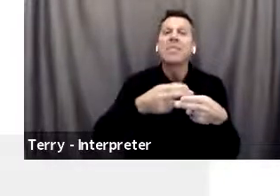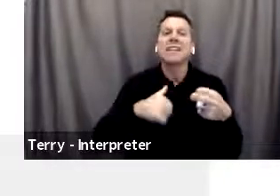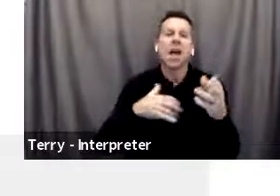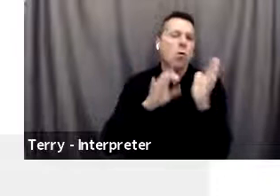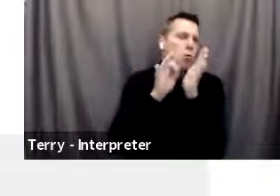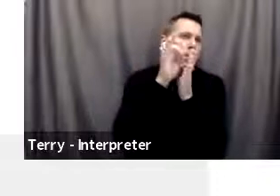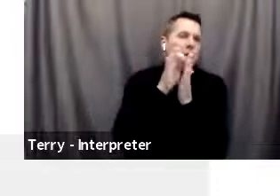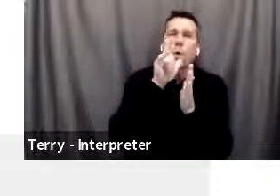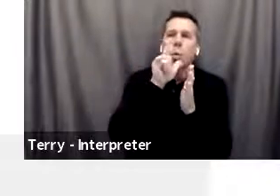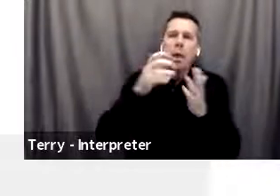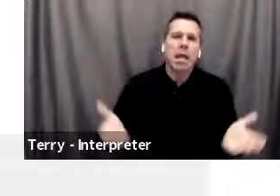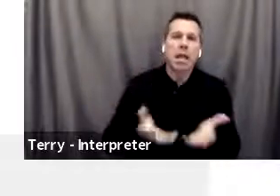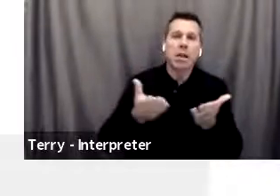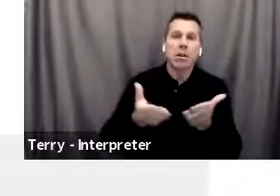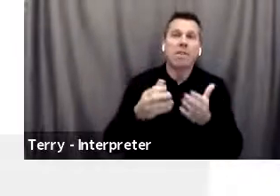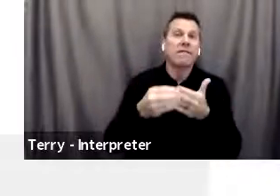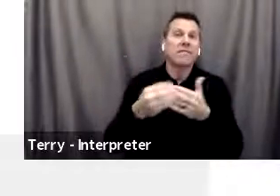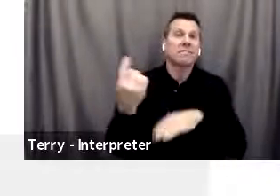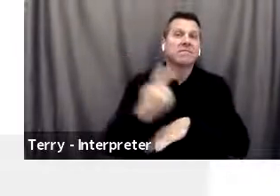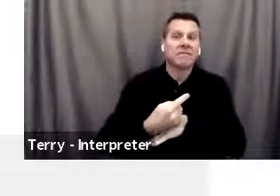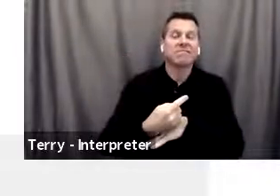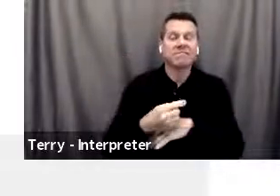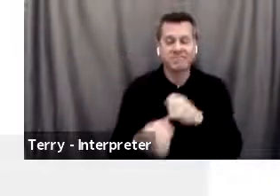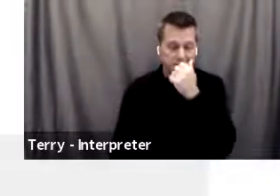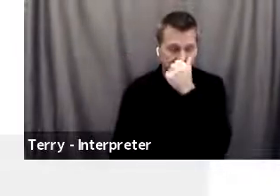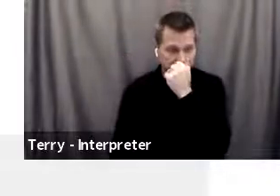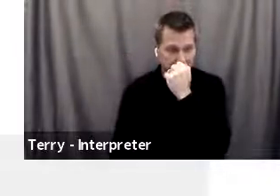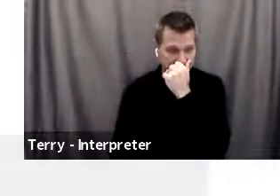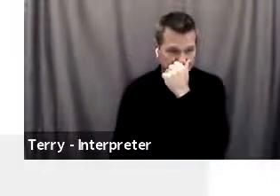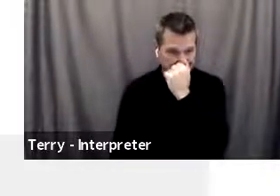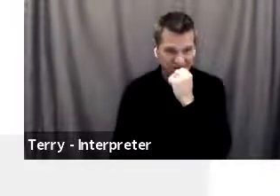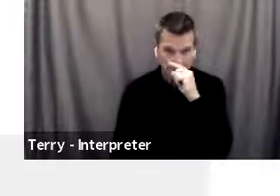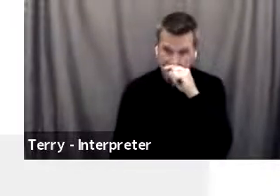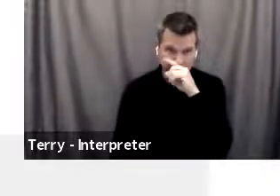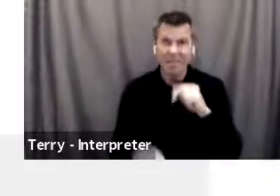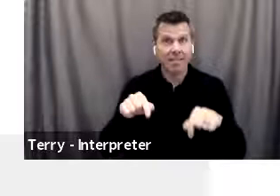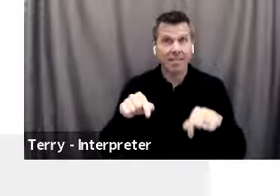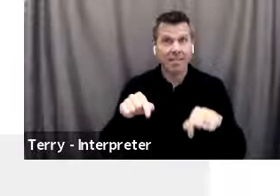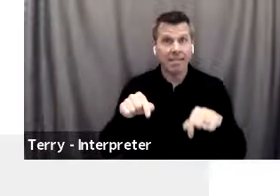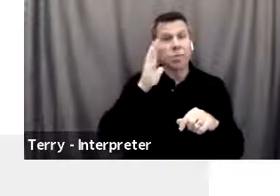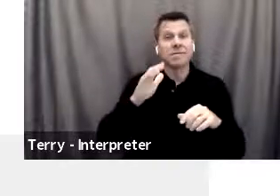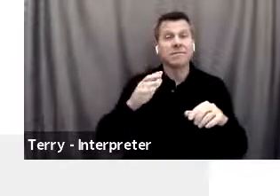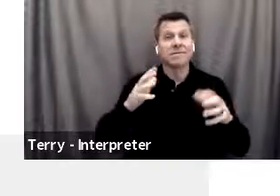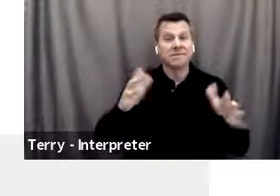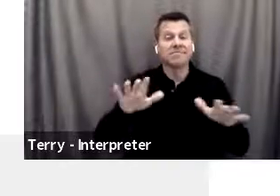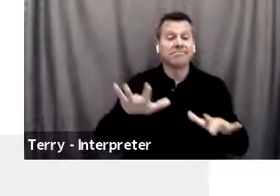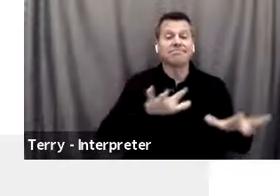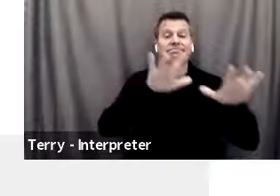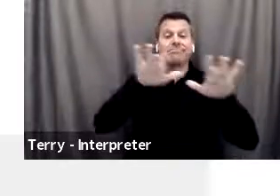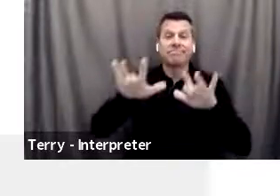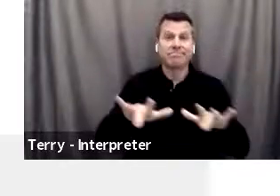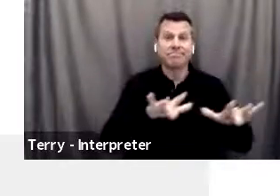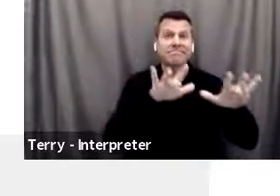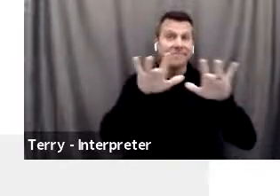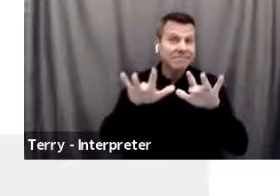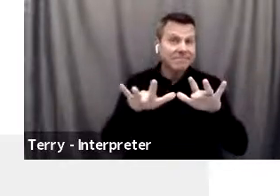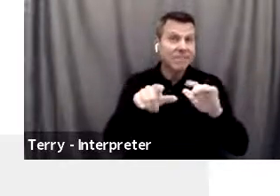the FLEXPAY sessions. This session is being recorded. And if you because it is being recorded, if you are not speaking, we ask